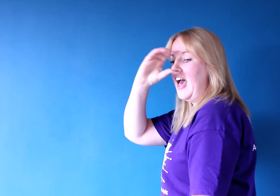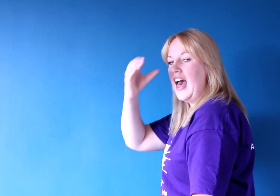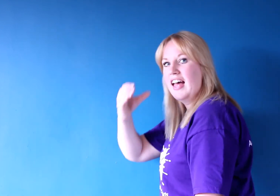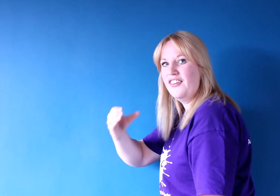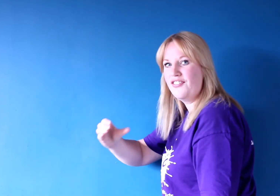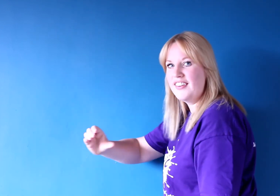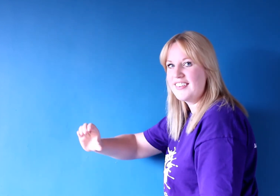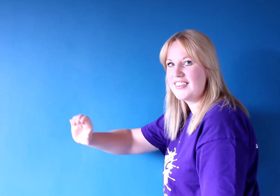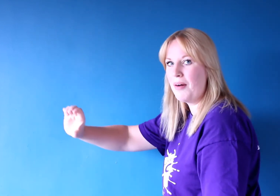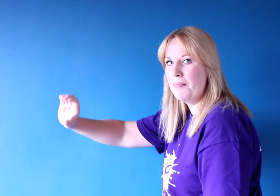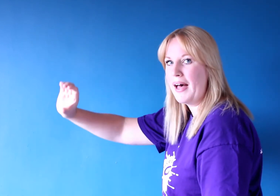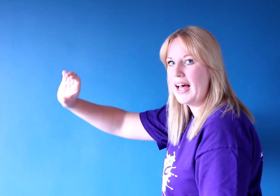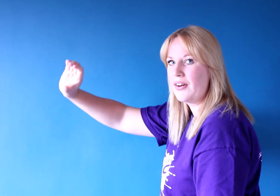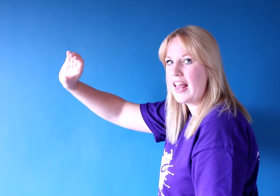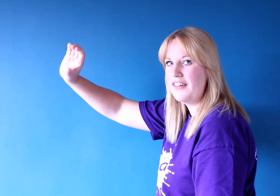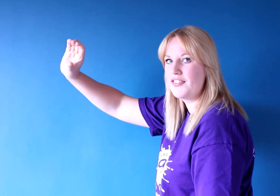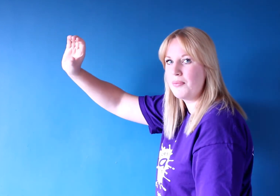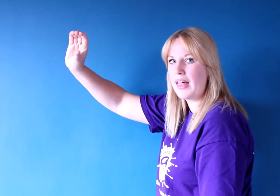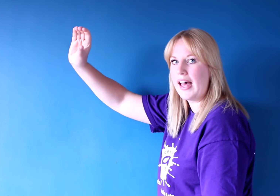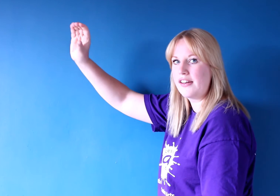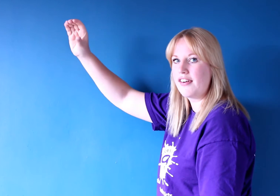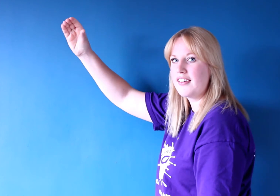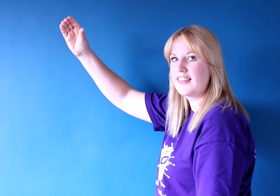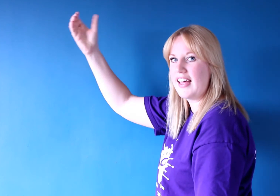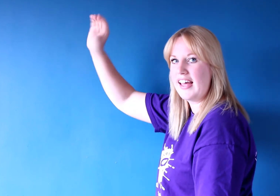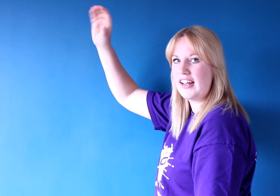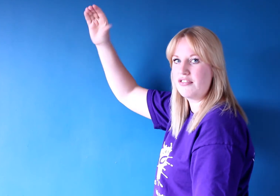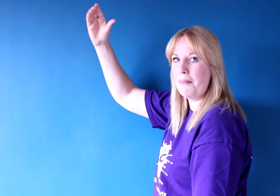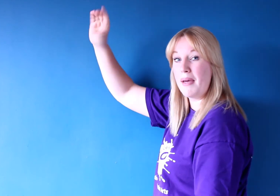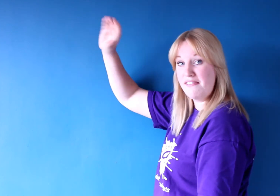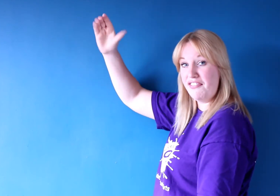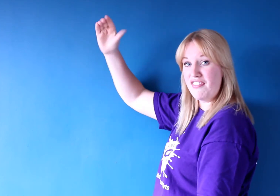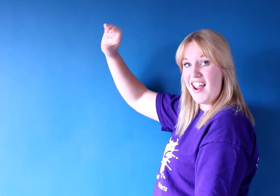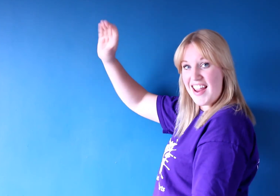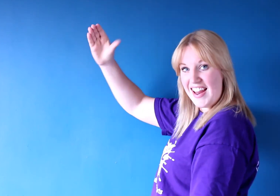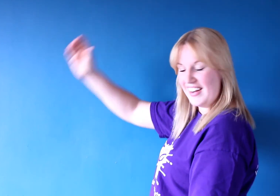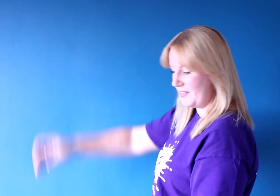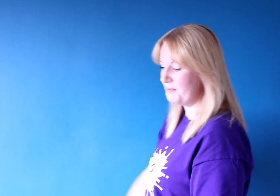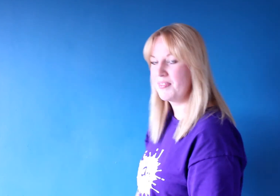Elephants stomp and they lift up their trunks in a trumpet refrain.